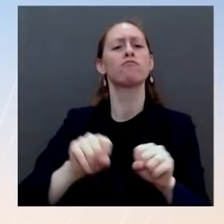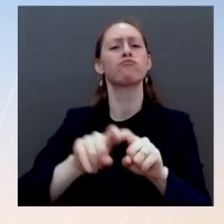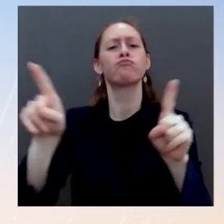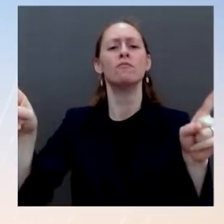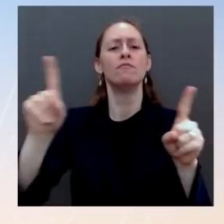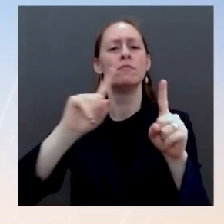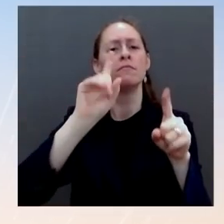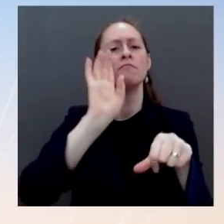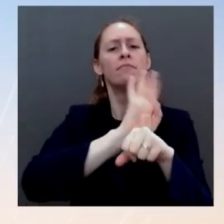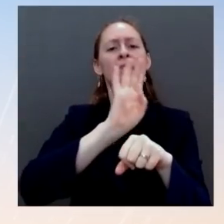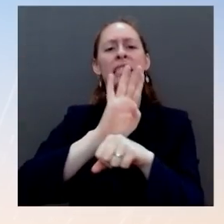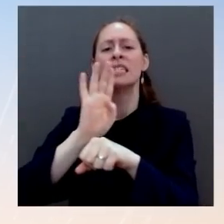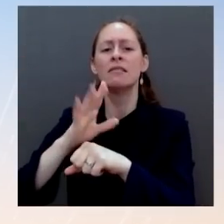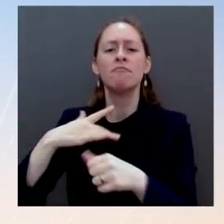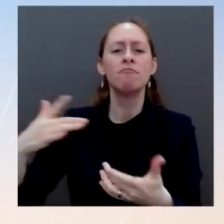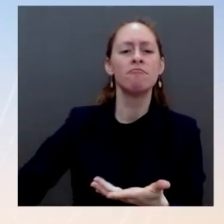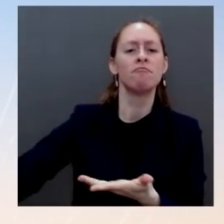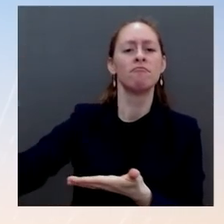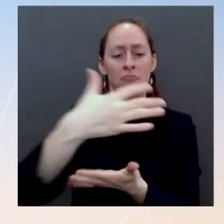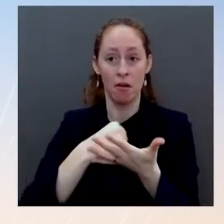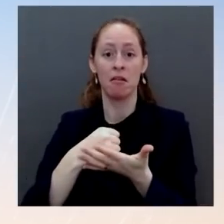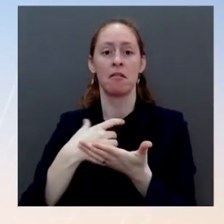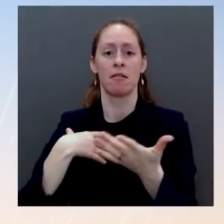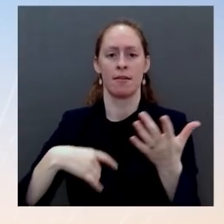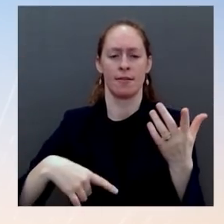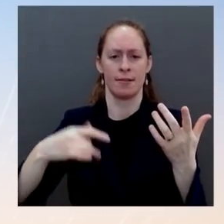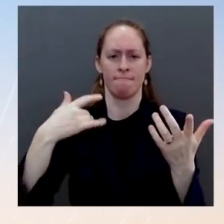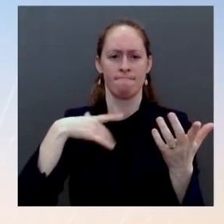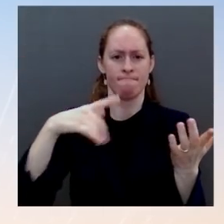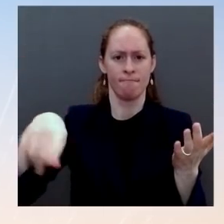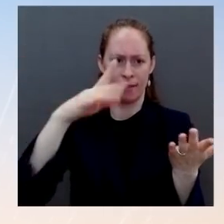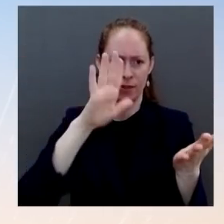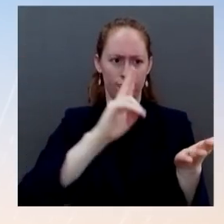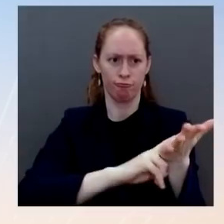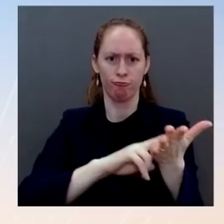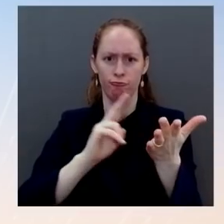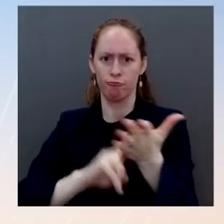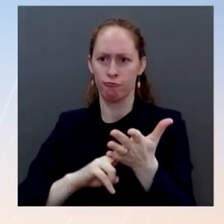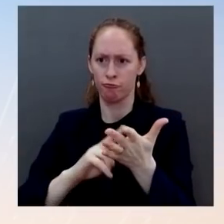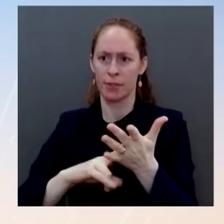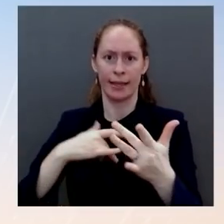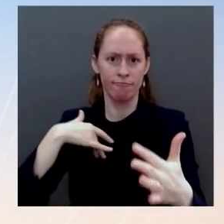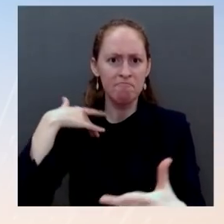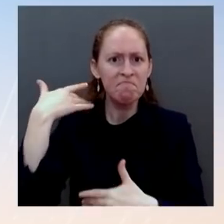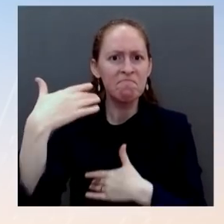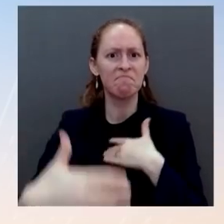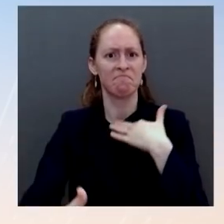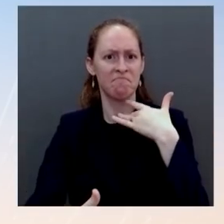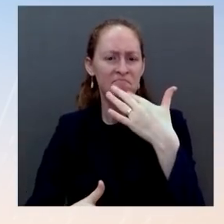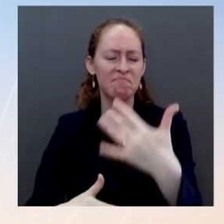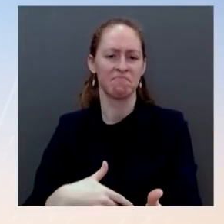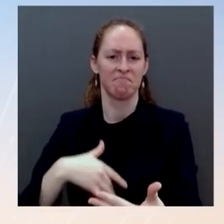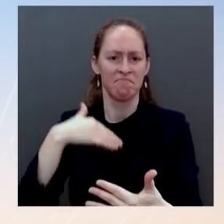we'll be issuing some of the first rewards for that -- awards for that very soon.